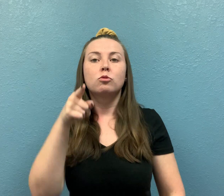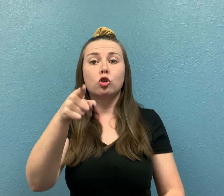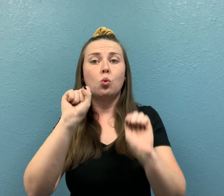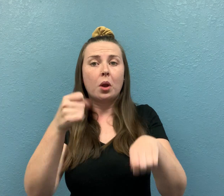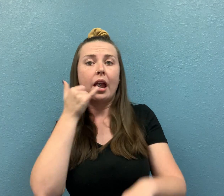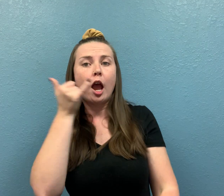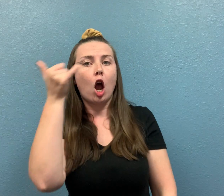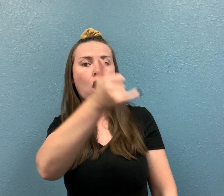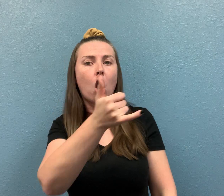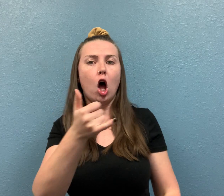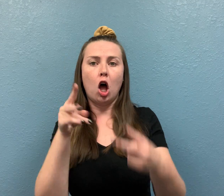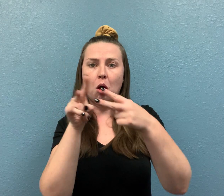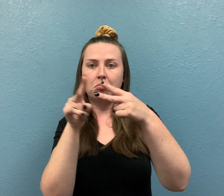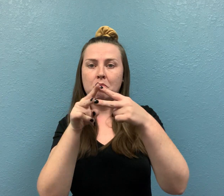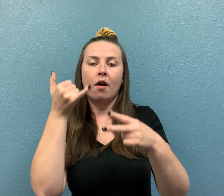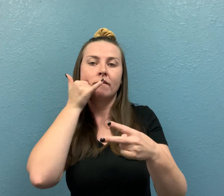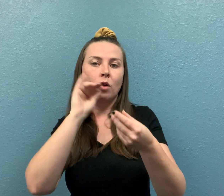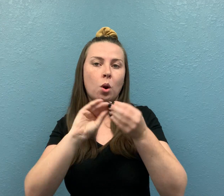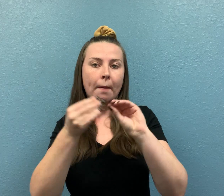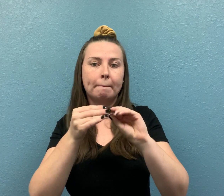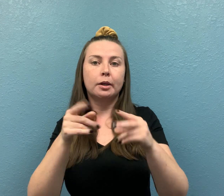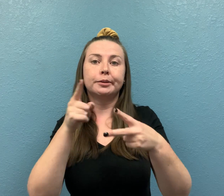You can contact with either of these phone numbers.